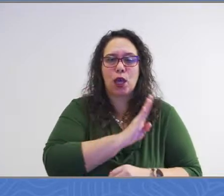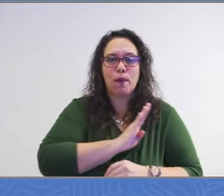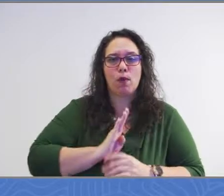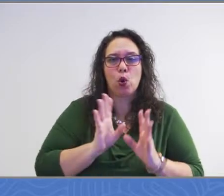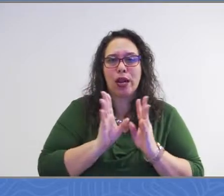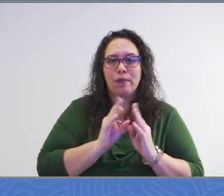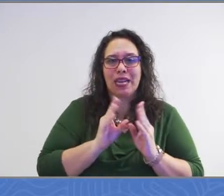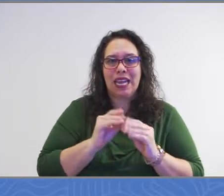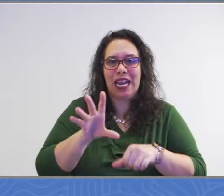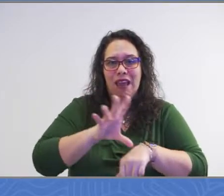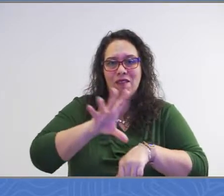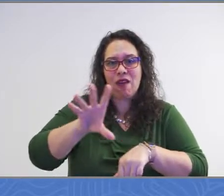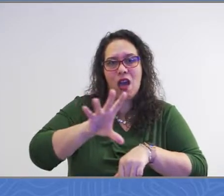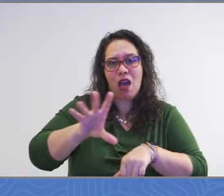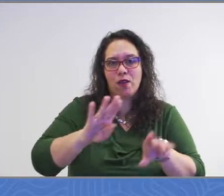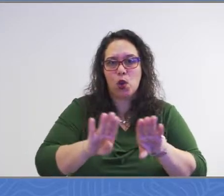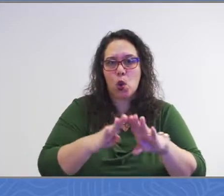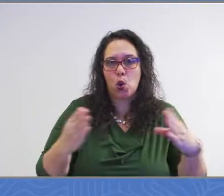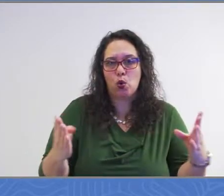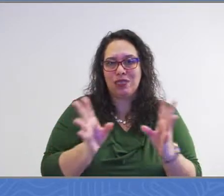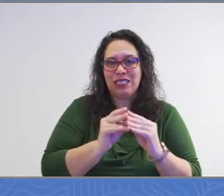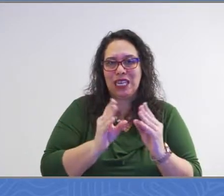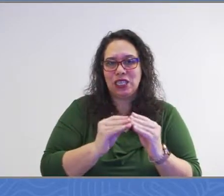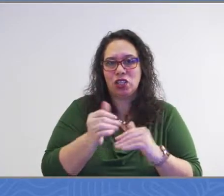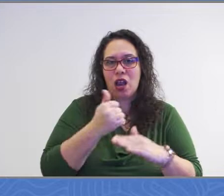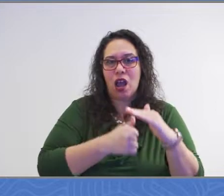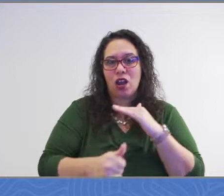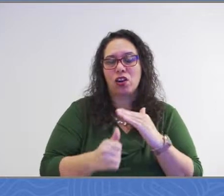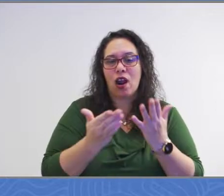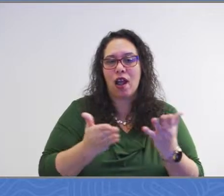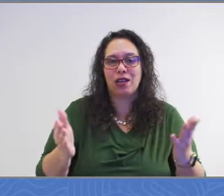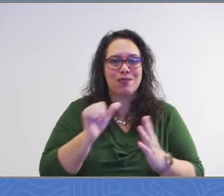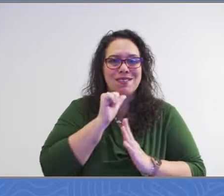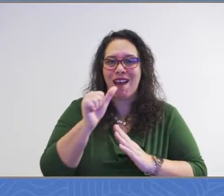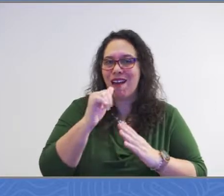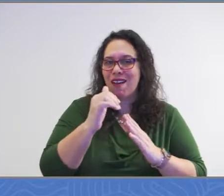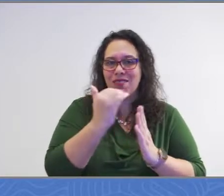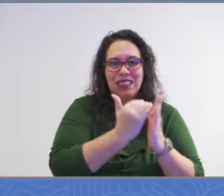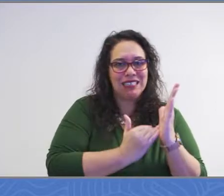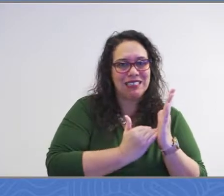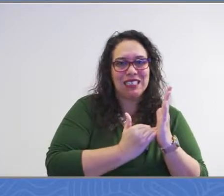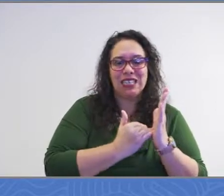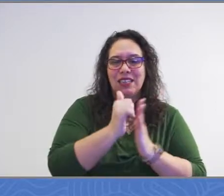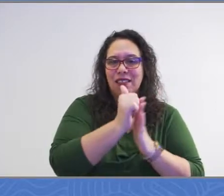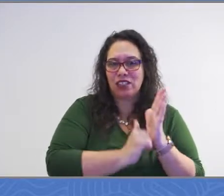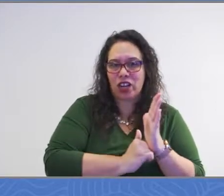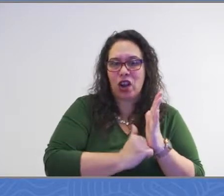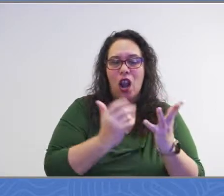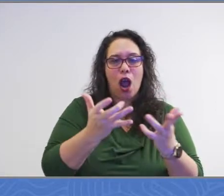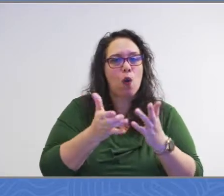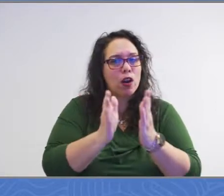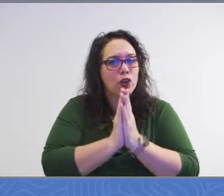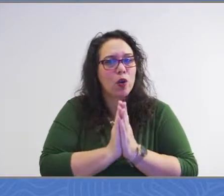at five o'clock open session under items not listed on the agenda. I would like to request that school counselors